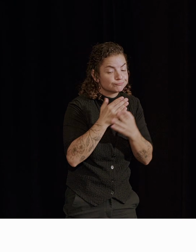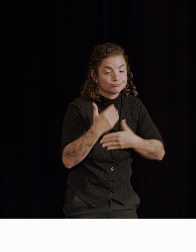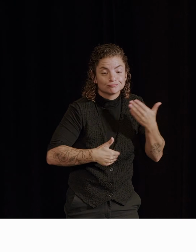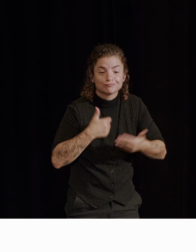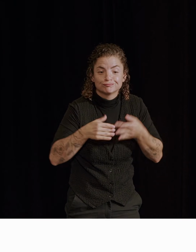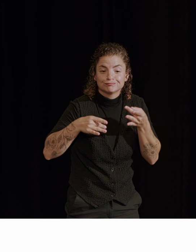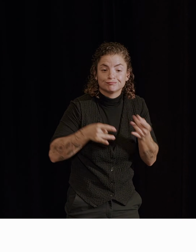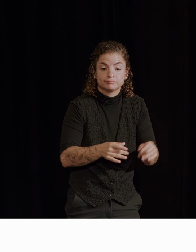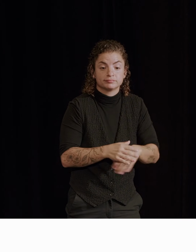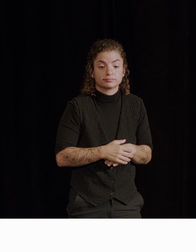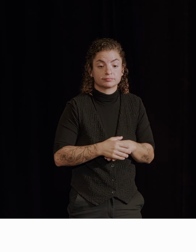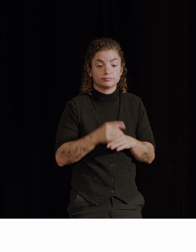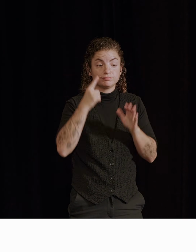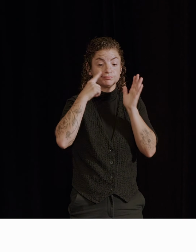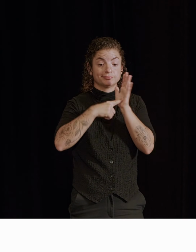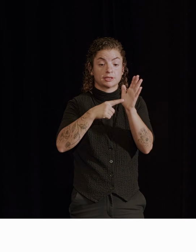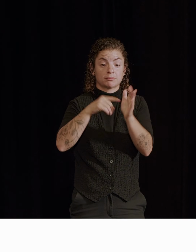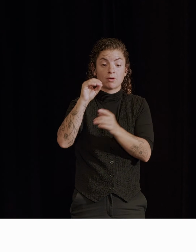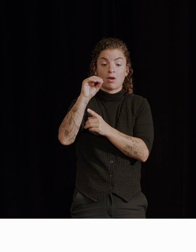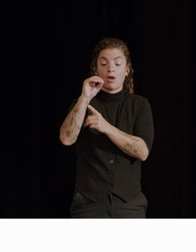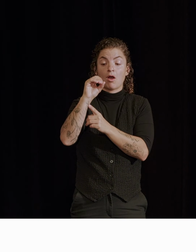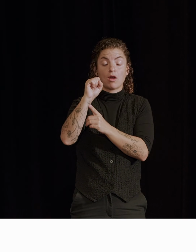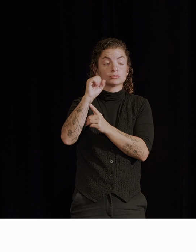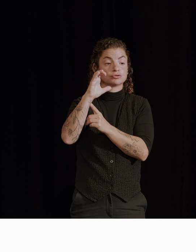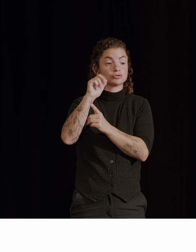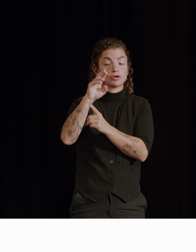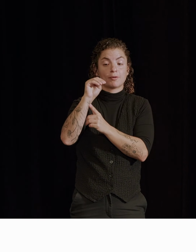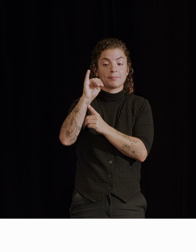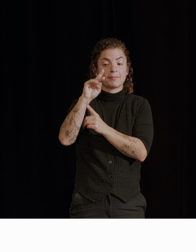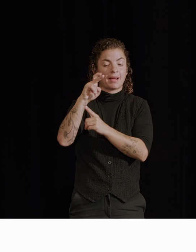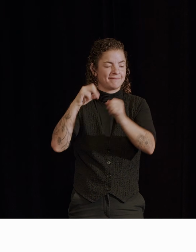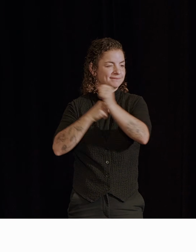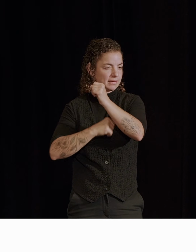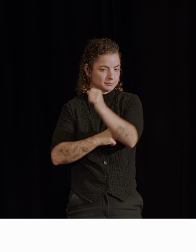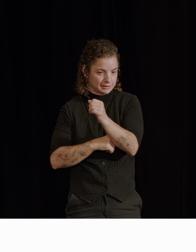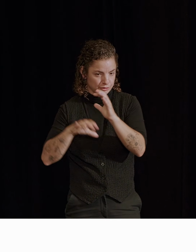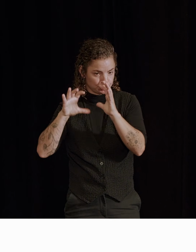which is a nonprofit that supports veterans and women. To explore how